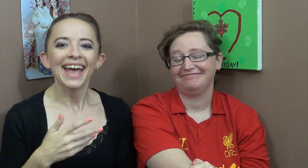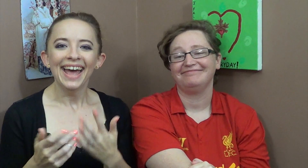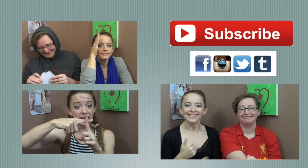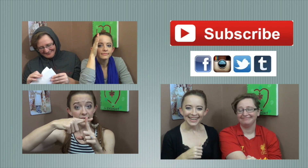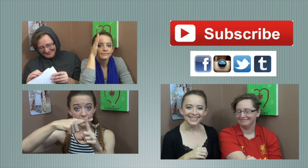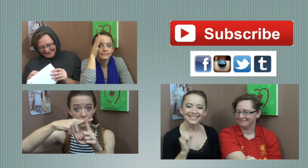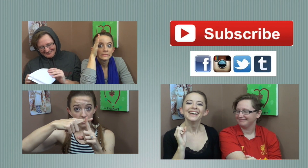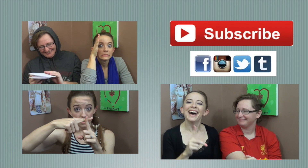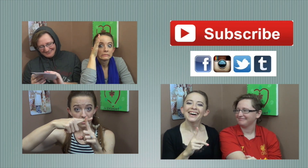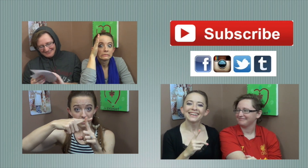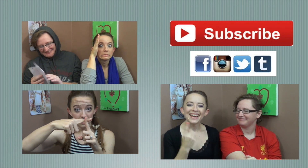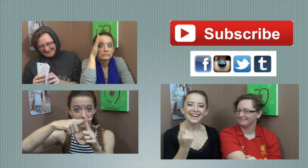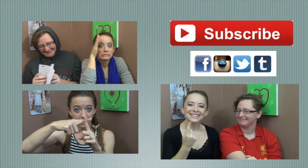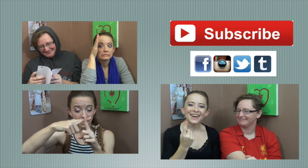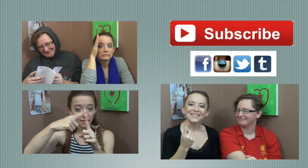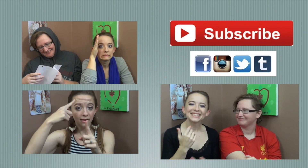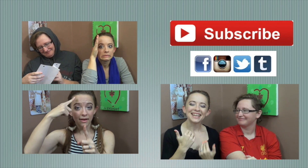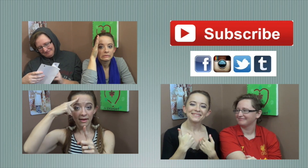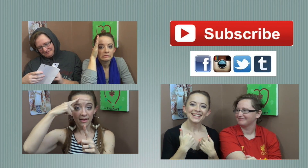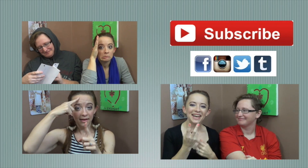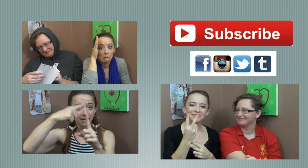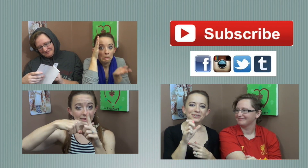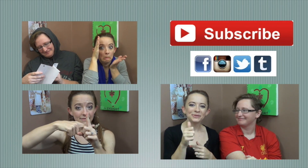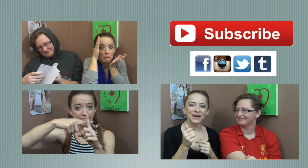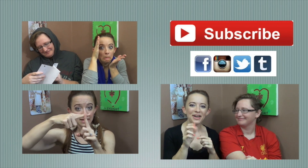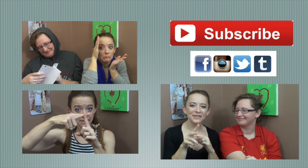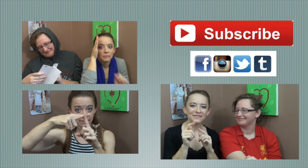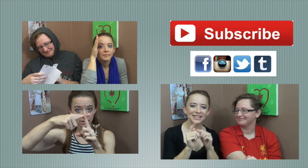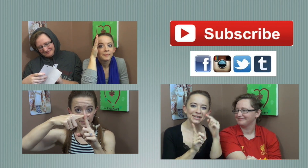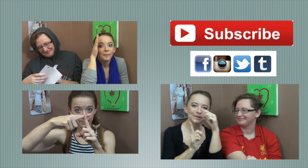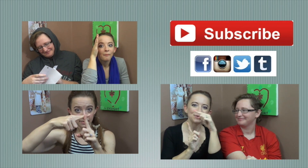Anyways, ok as always I'm gonna have 2 other videos